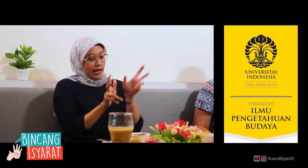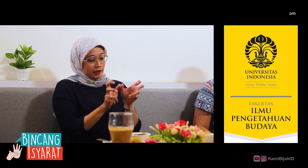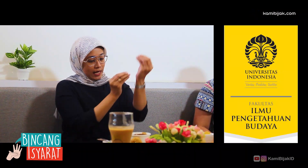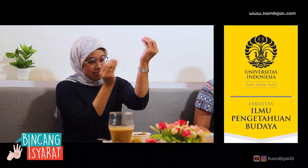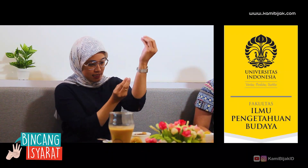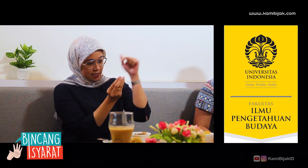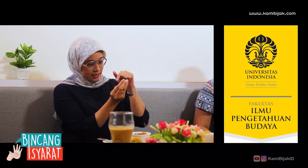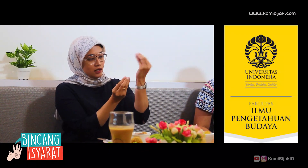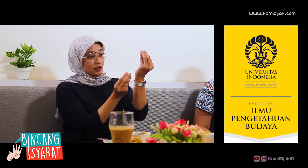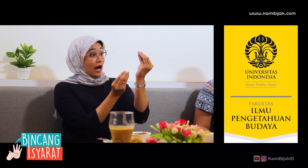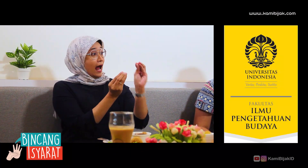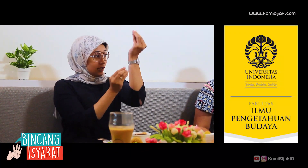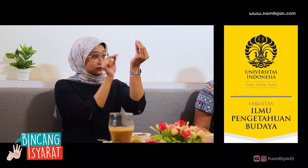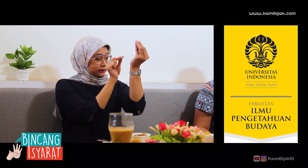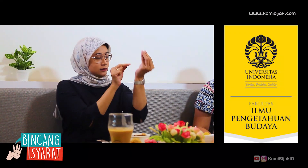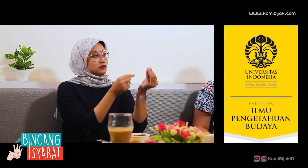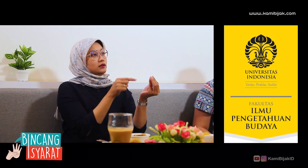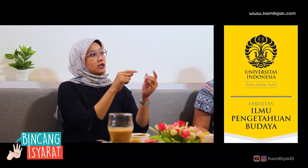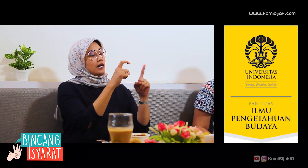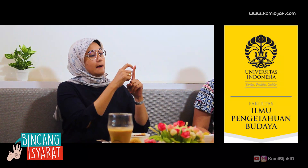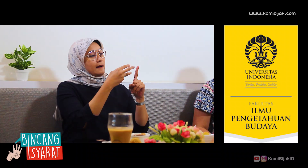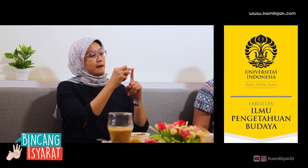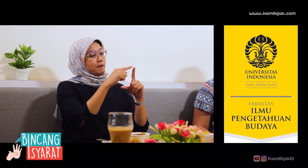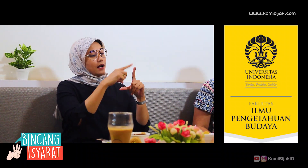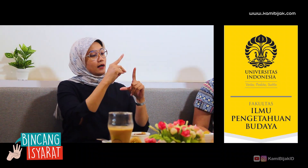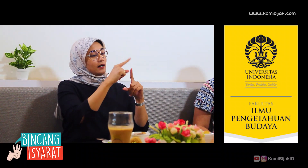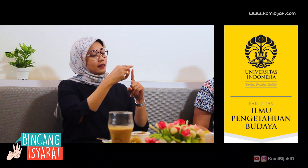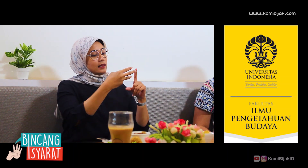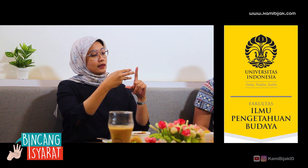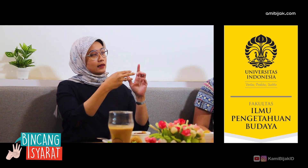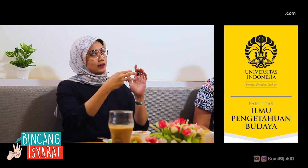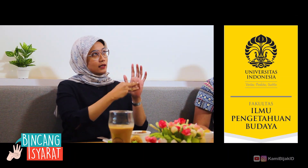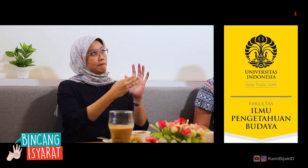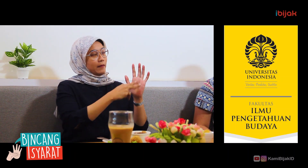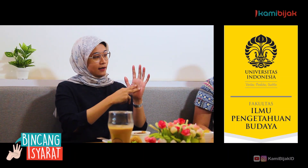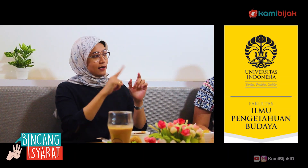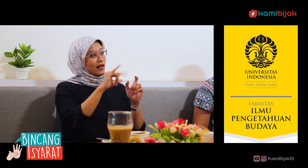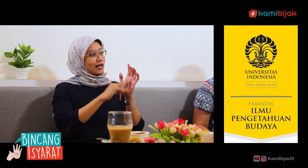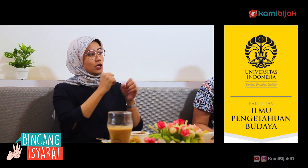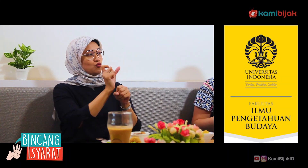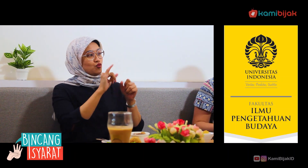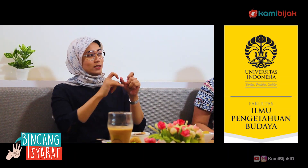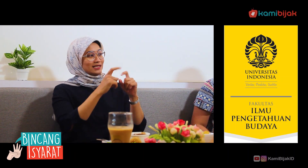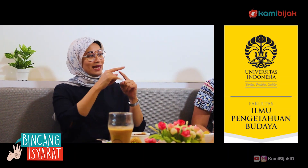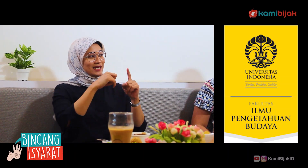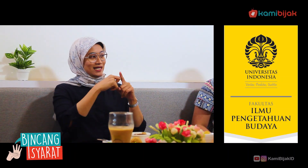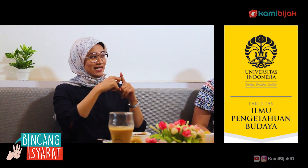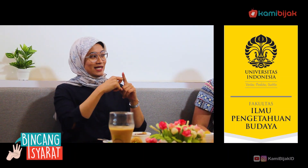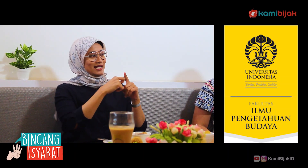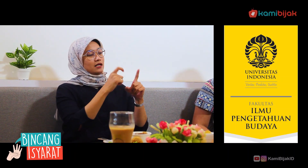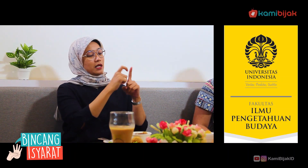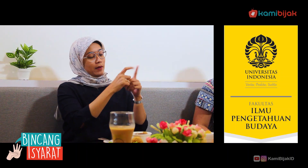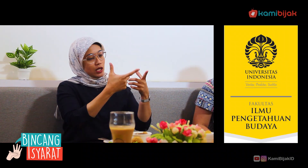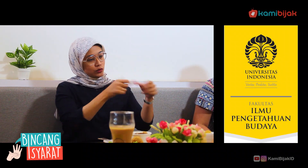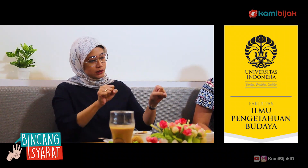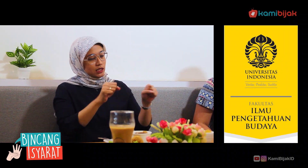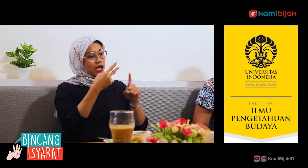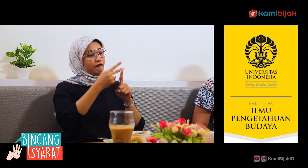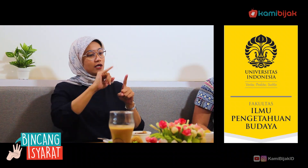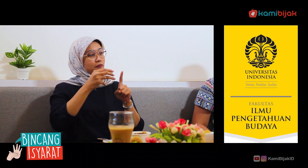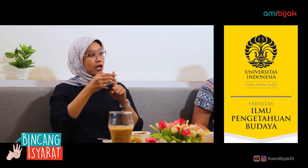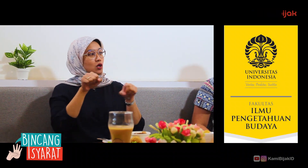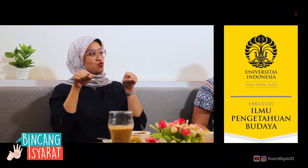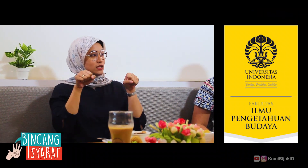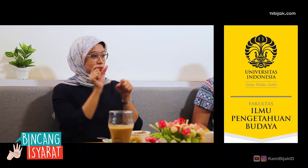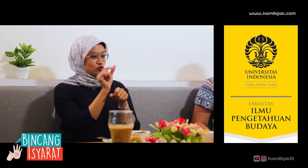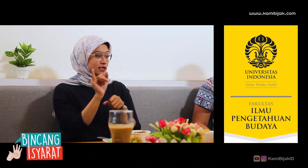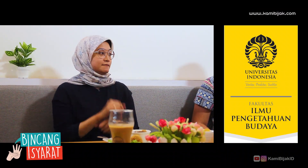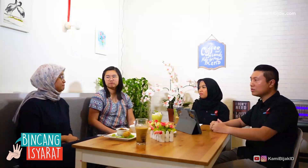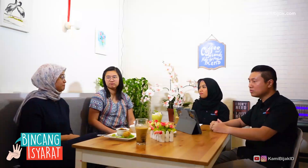Above LRBI there is the Department of Linguistics, FIB UI.